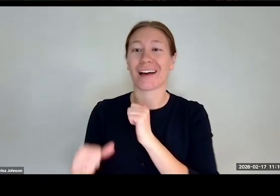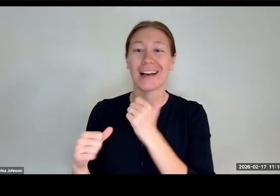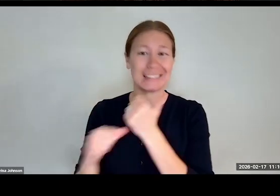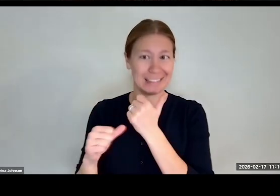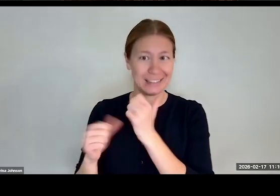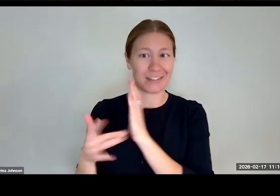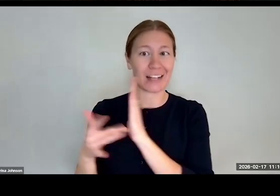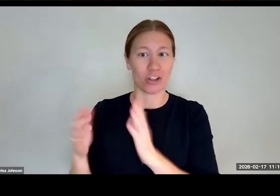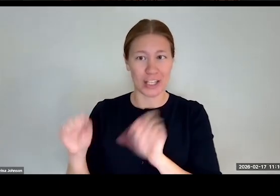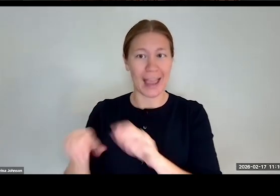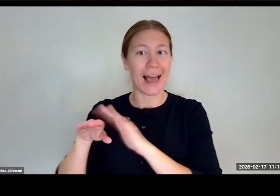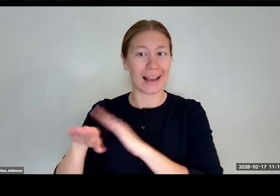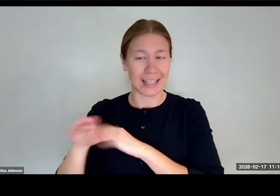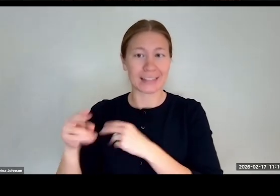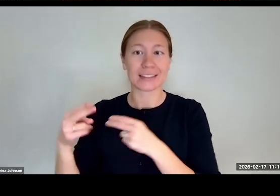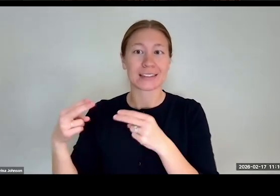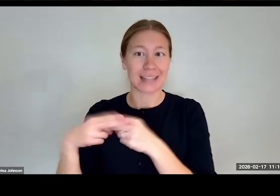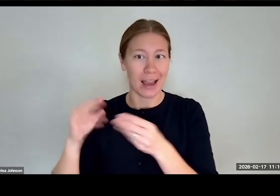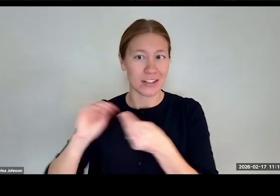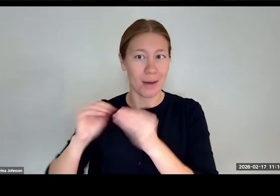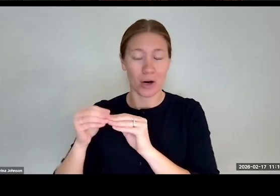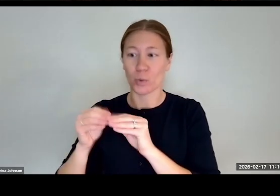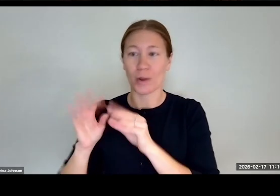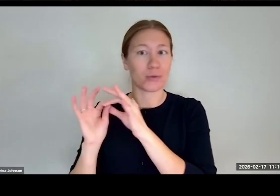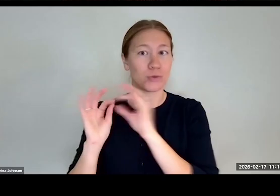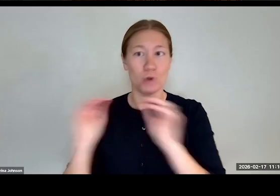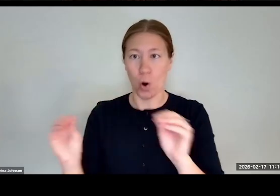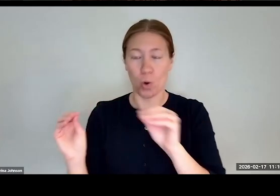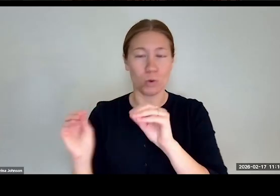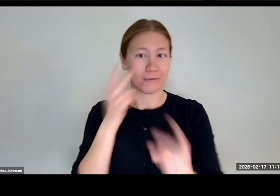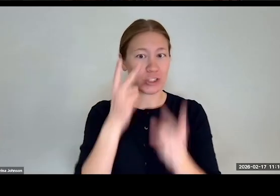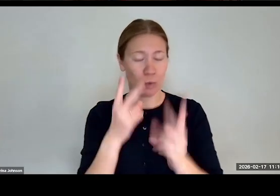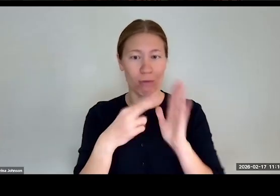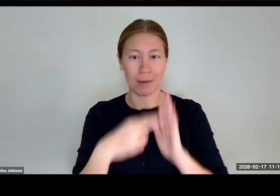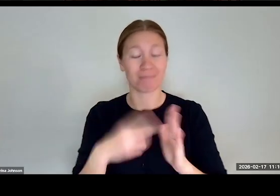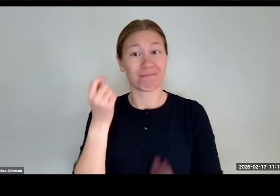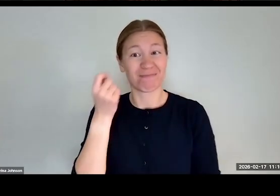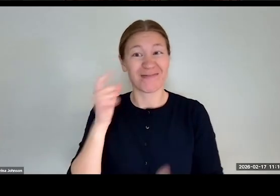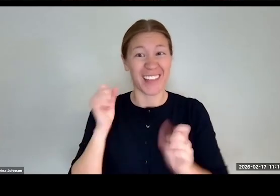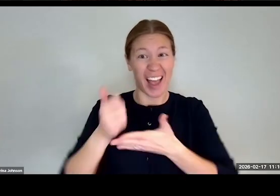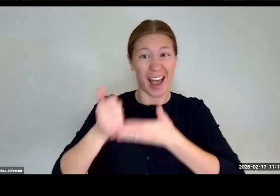without there being a visual representation on the slide. However, it's a really helpful tool for cied individuals